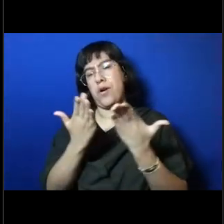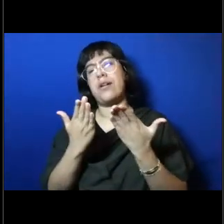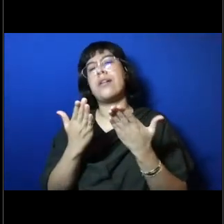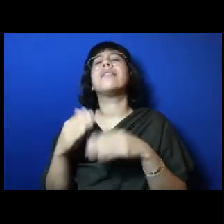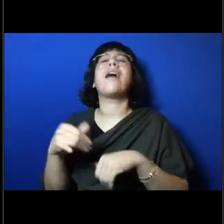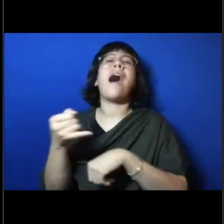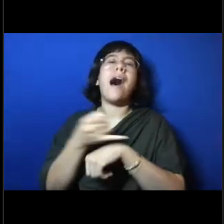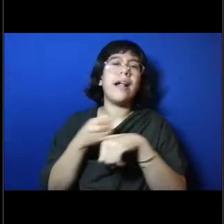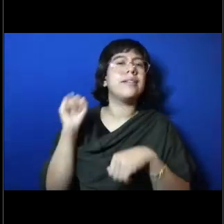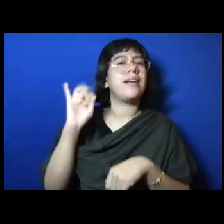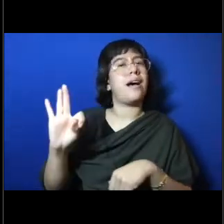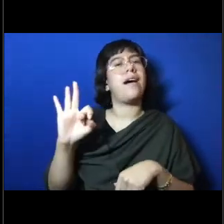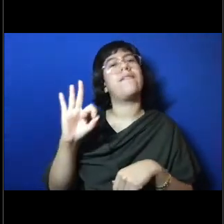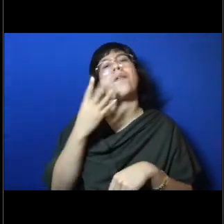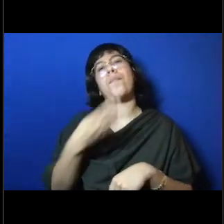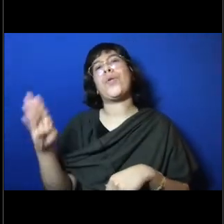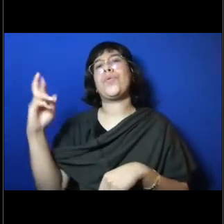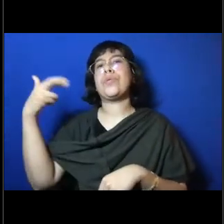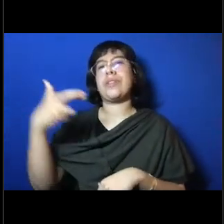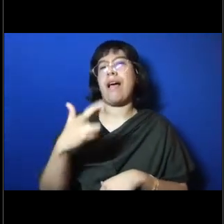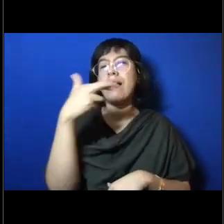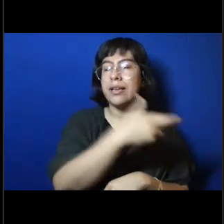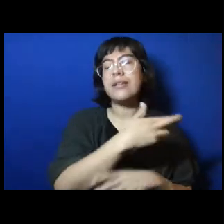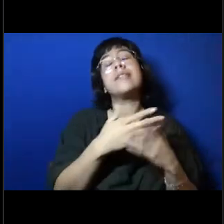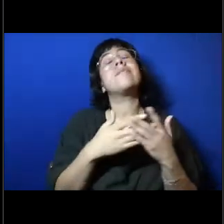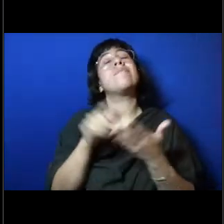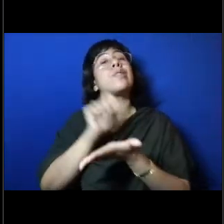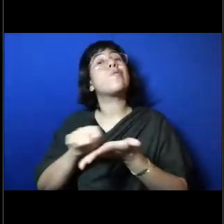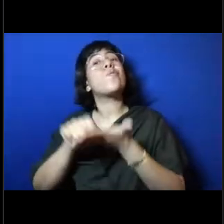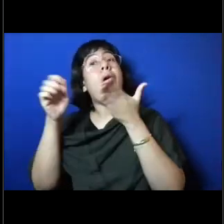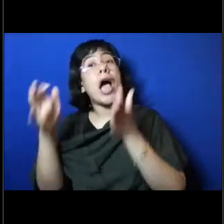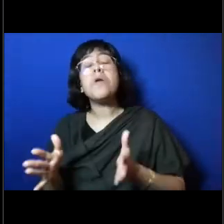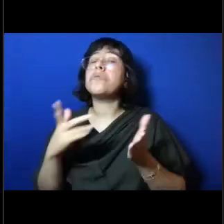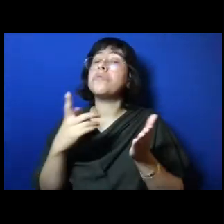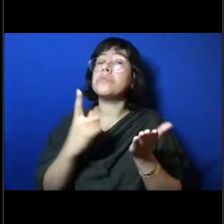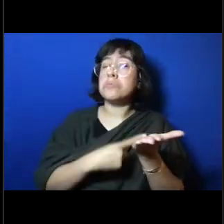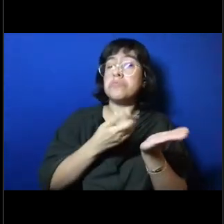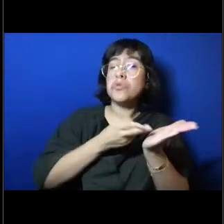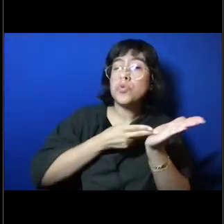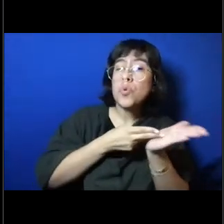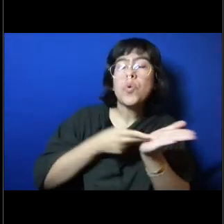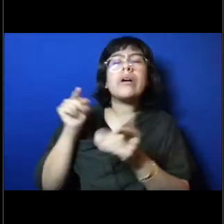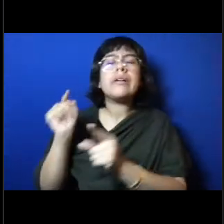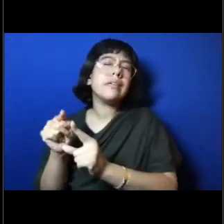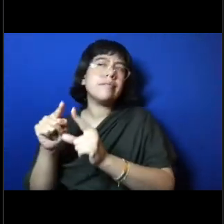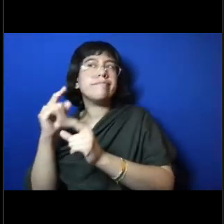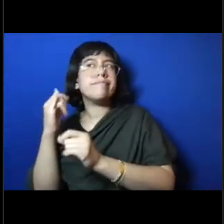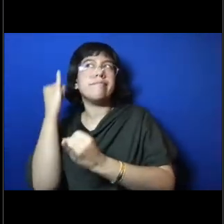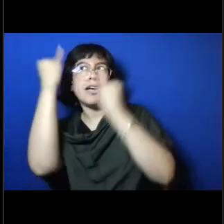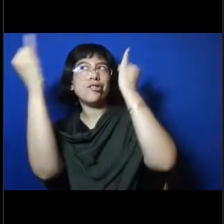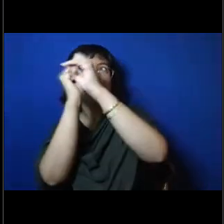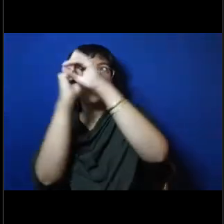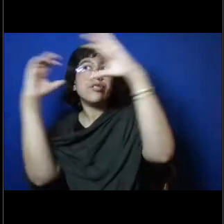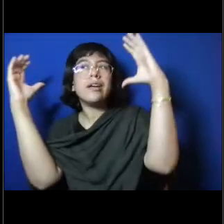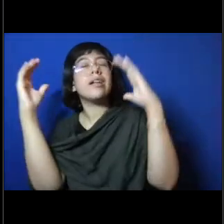some of it is sort of his imagination of what might've happened because very little information was ever gained